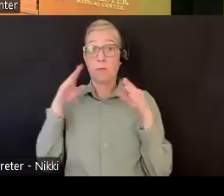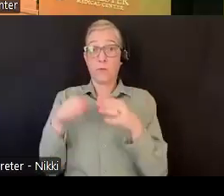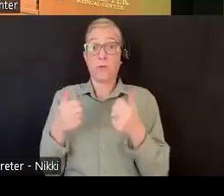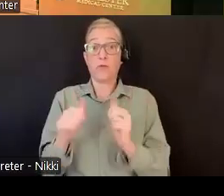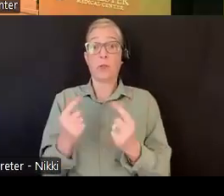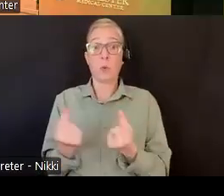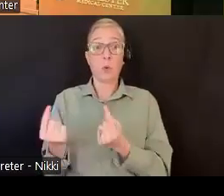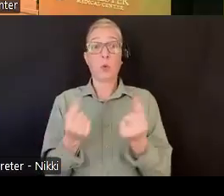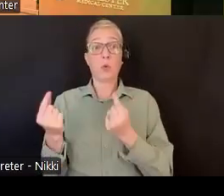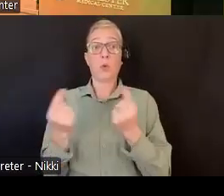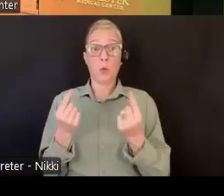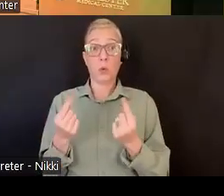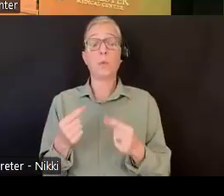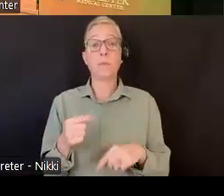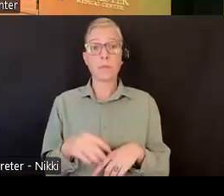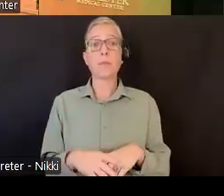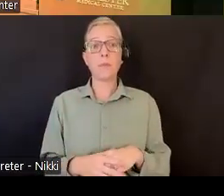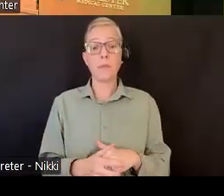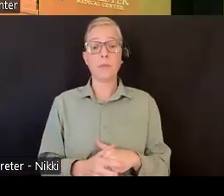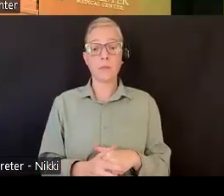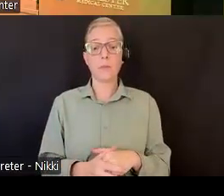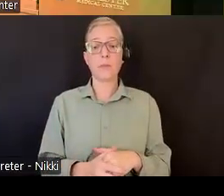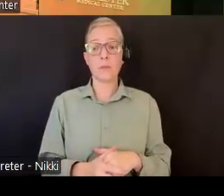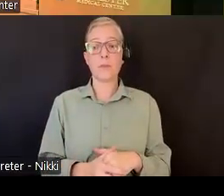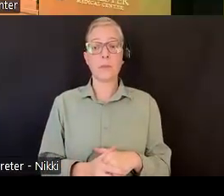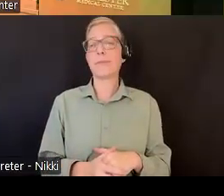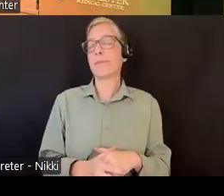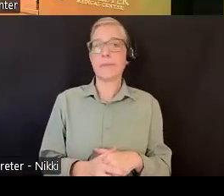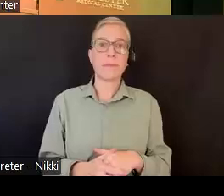think much in the way sort of strategically is like you can't change a whole health care system,